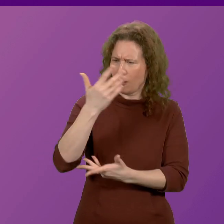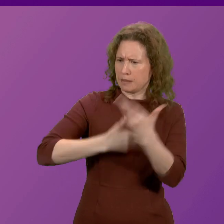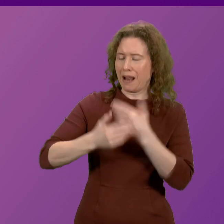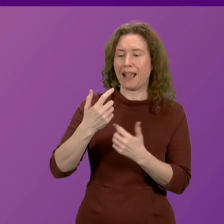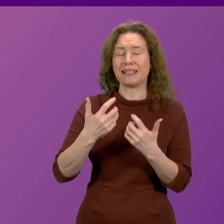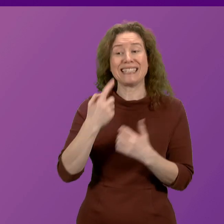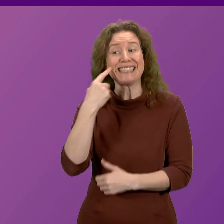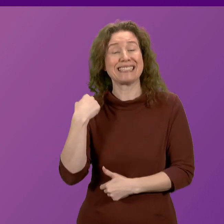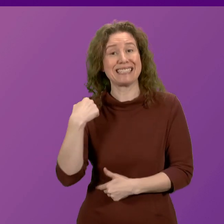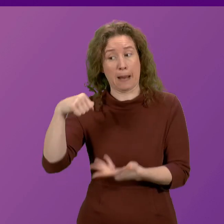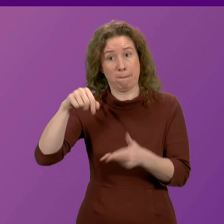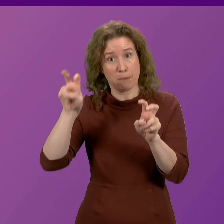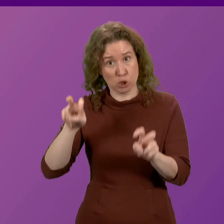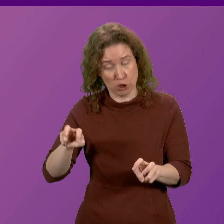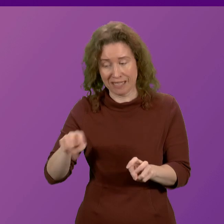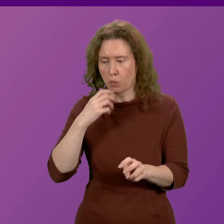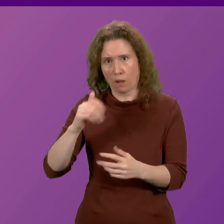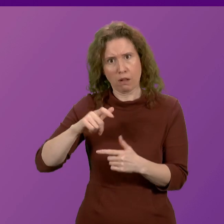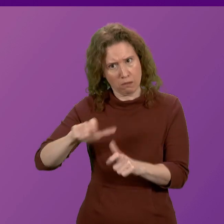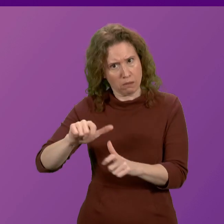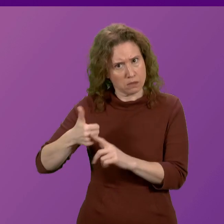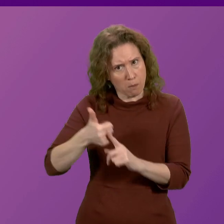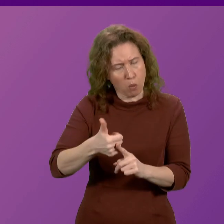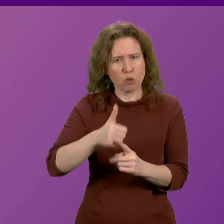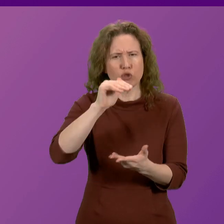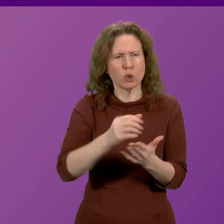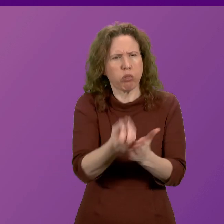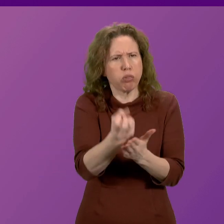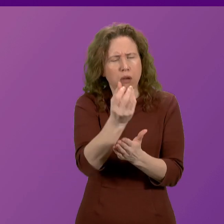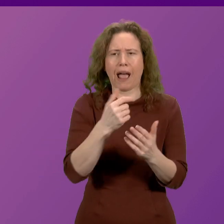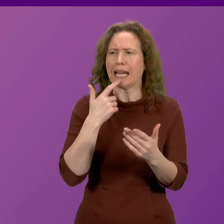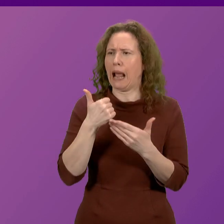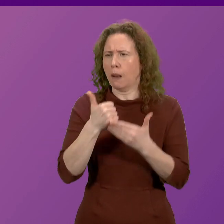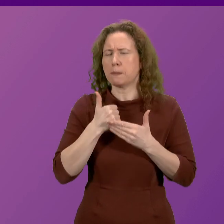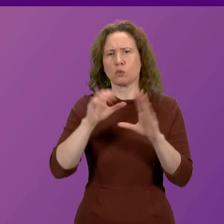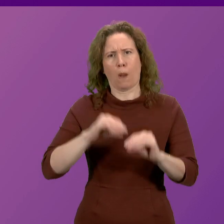continue to support our efforts to reduce emissions and tackle the climate crisis?